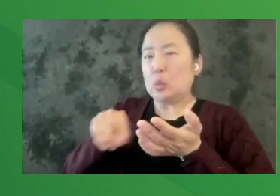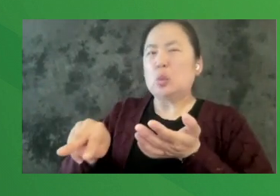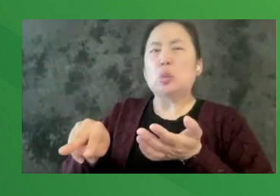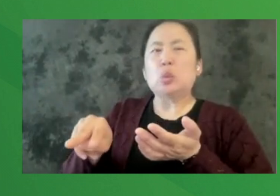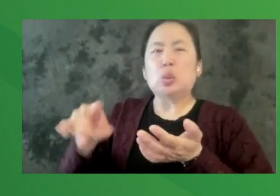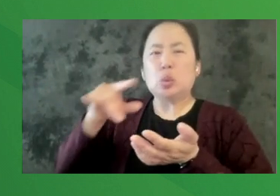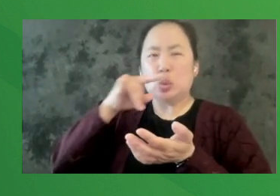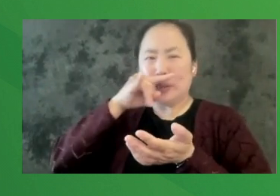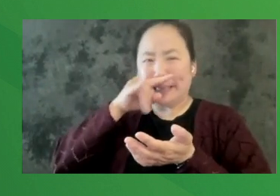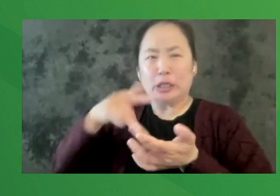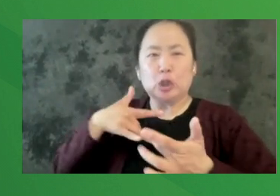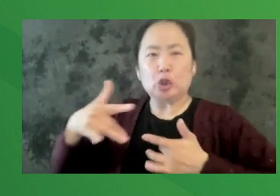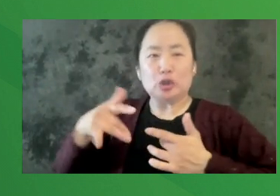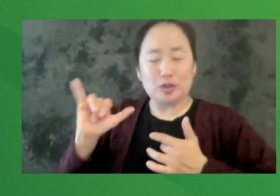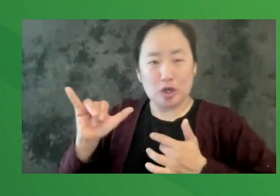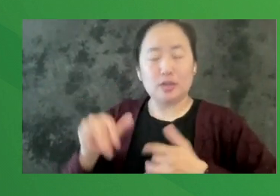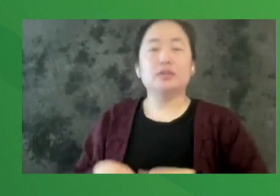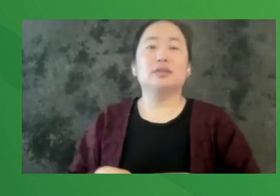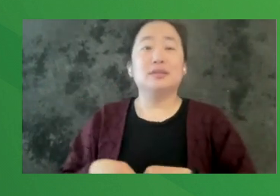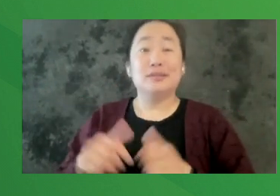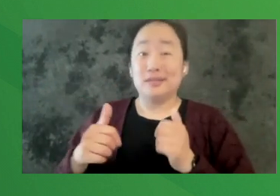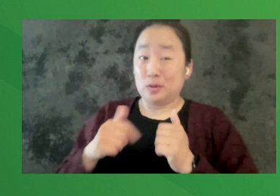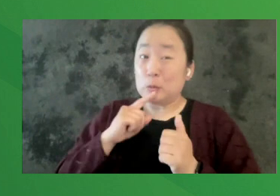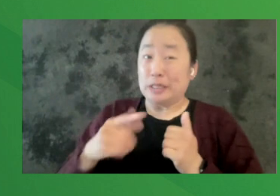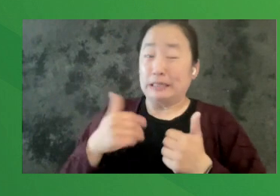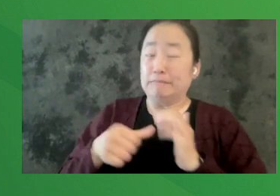that's where more of the teaching is happening and middle school but nearly